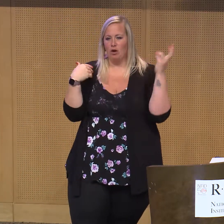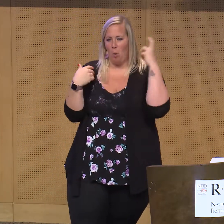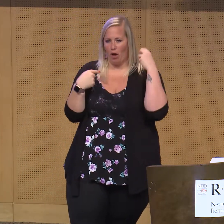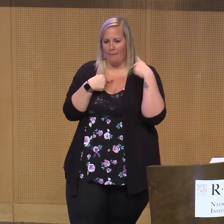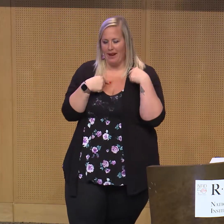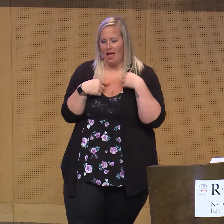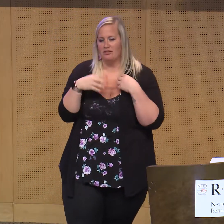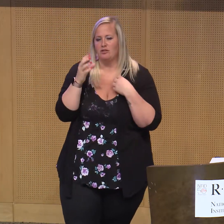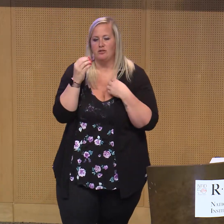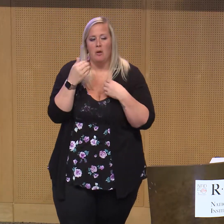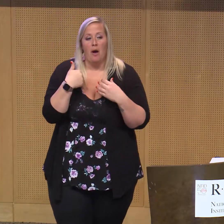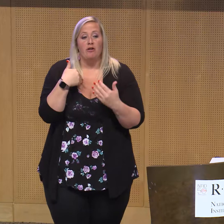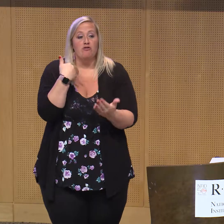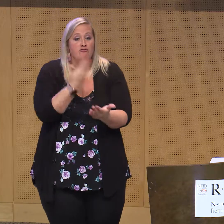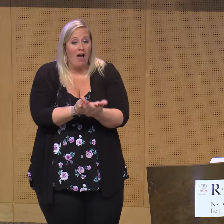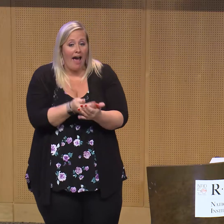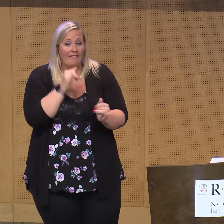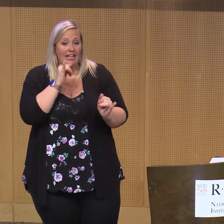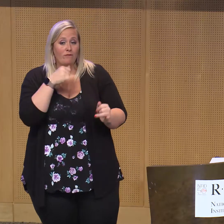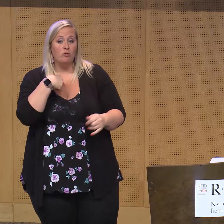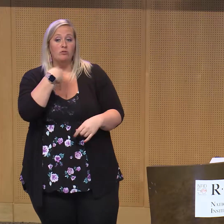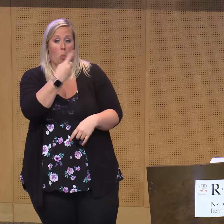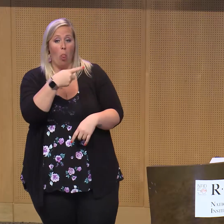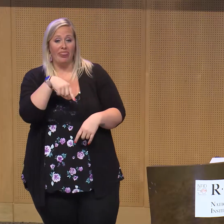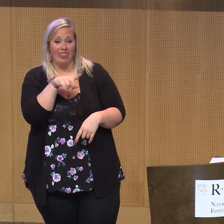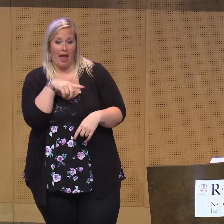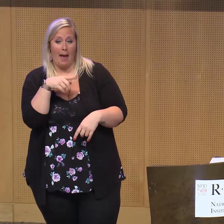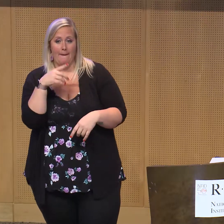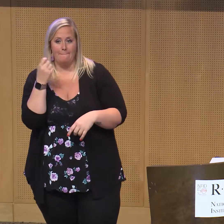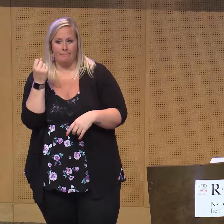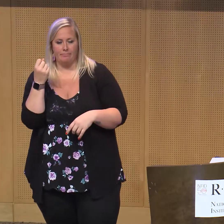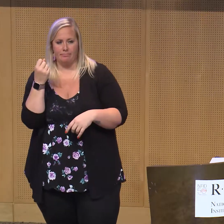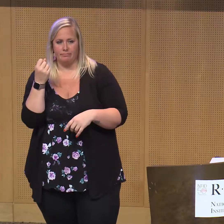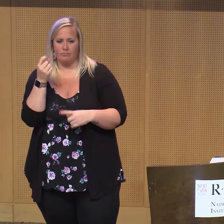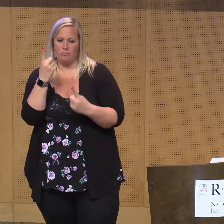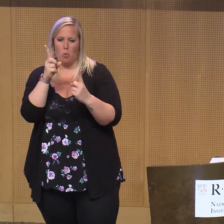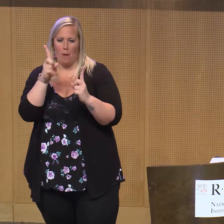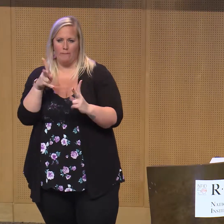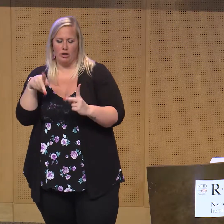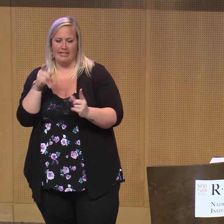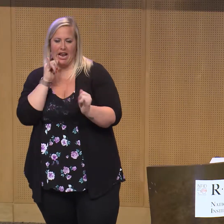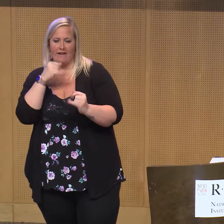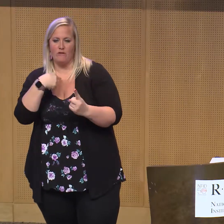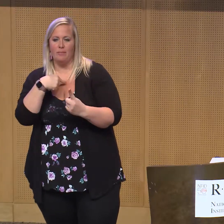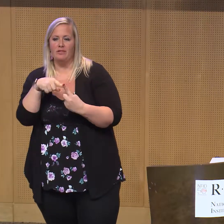and not for anything that they had predetermined ideas about. So I said to them, you know,